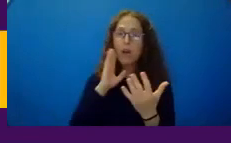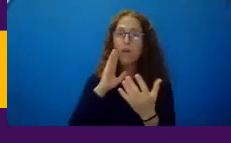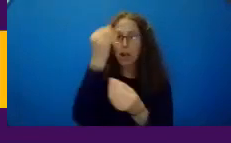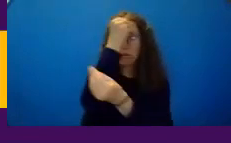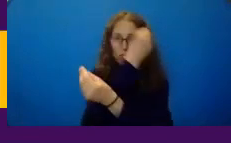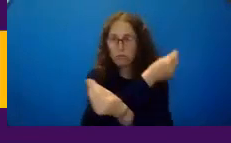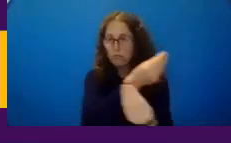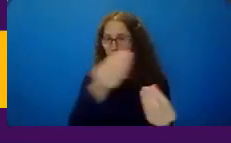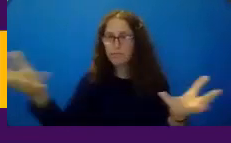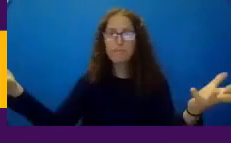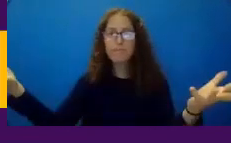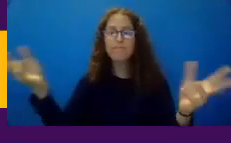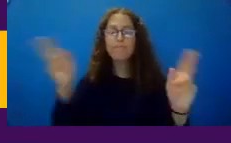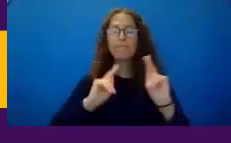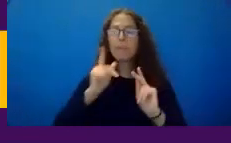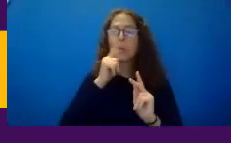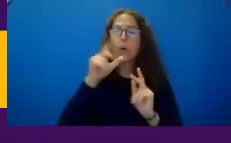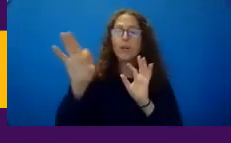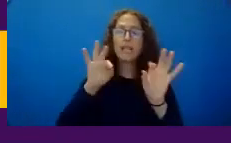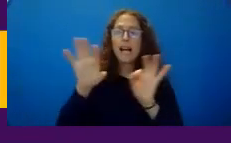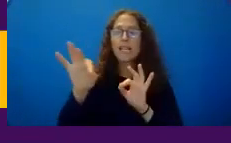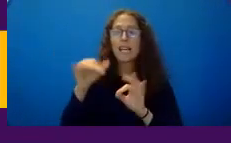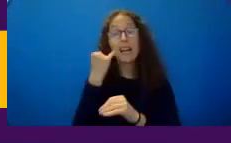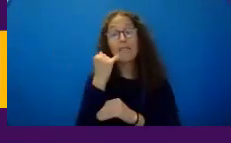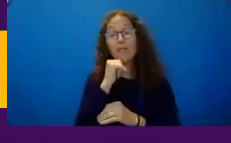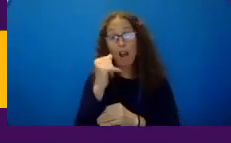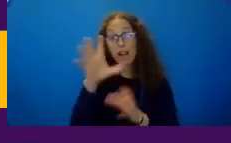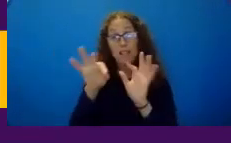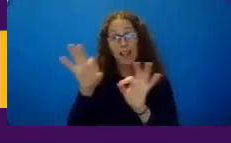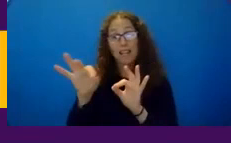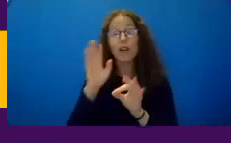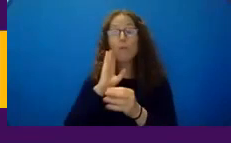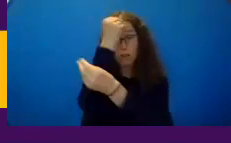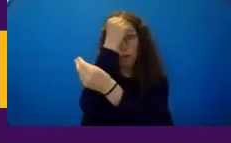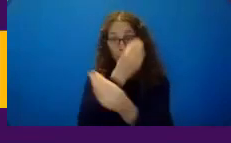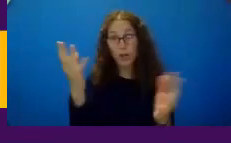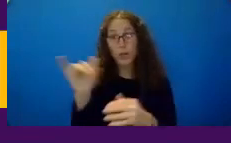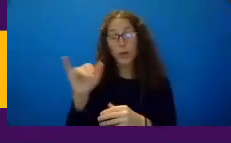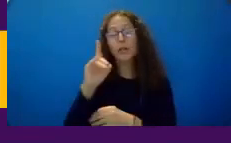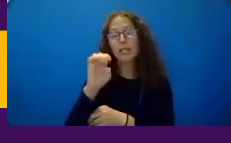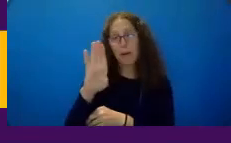THE RESPONSES WILL BE REVIEWED